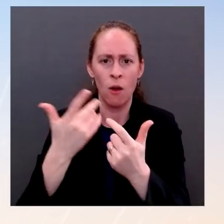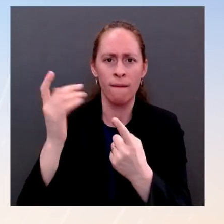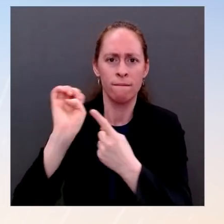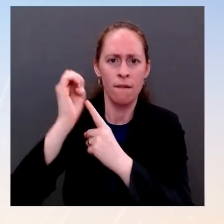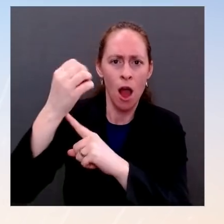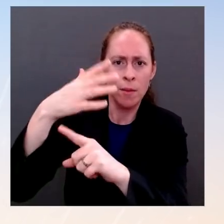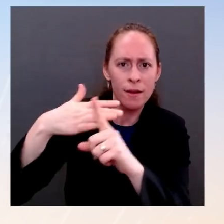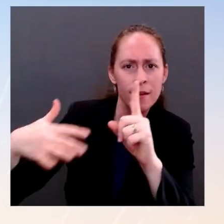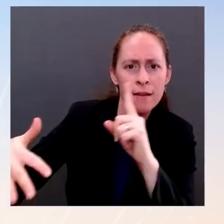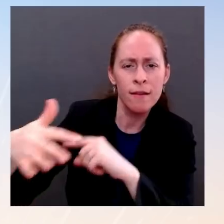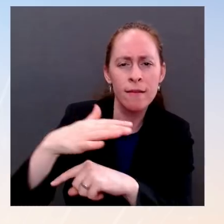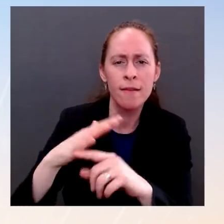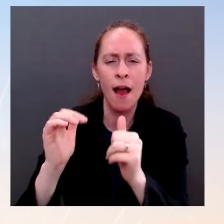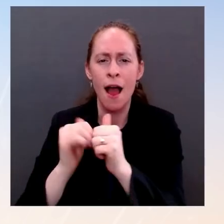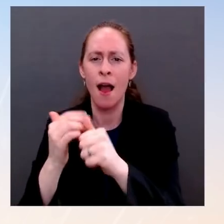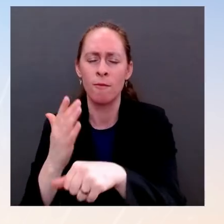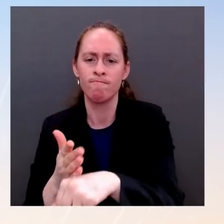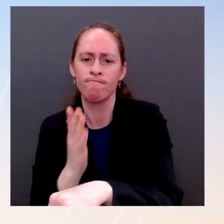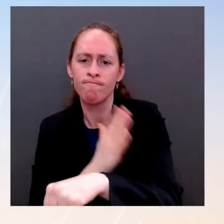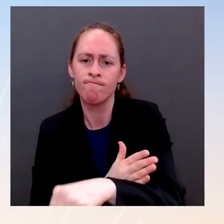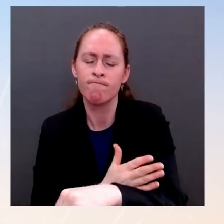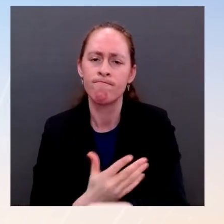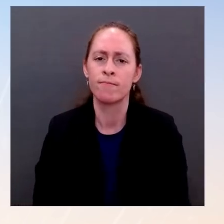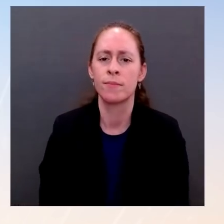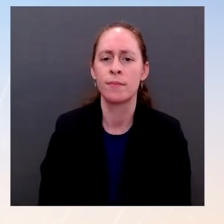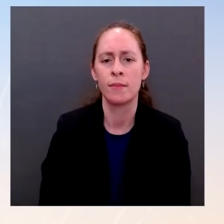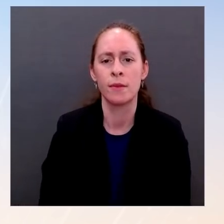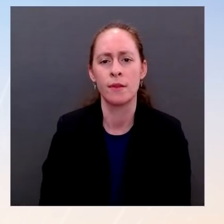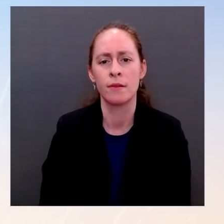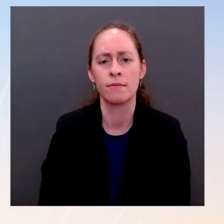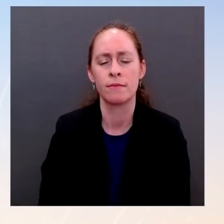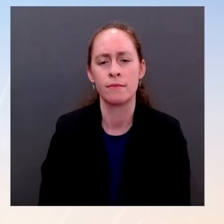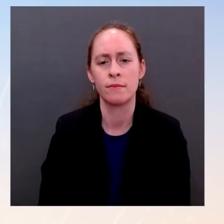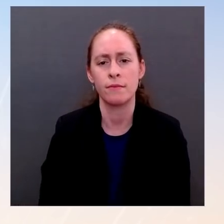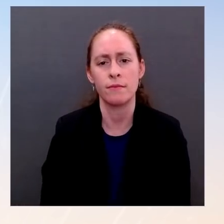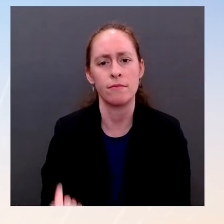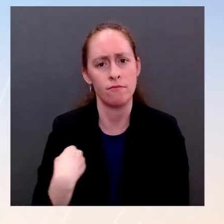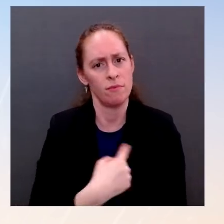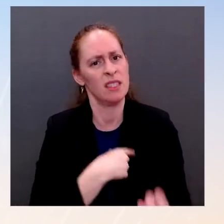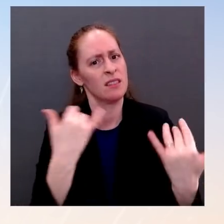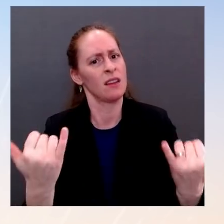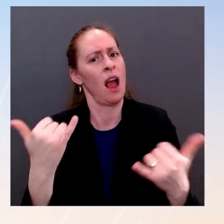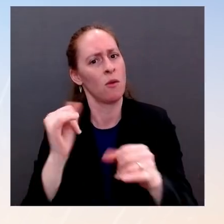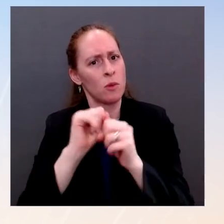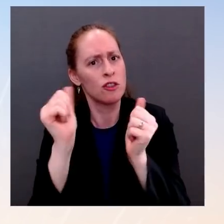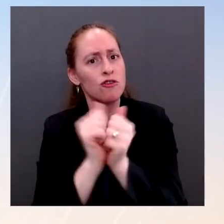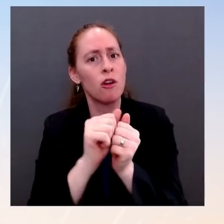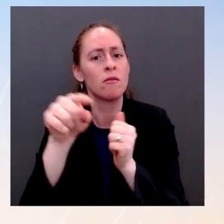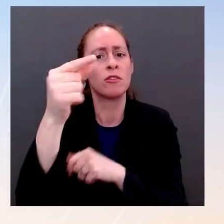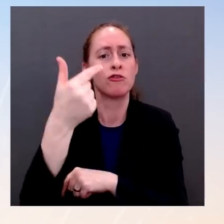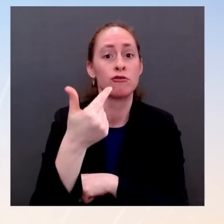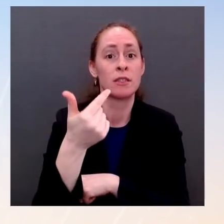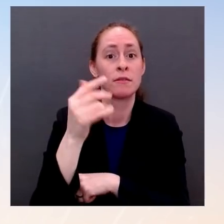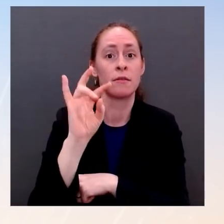with our G7 partners, and we are going to launch early this year. You should see very soon a list of flagship projects